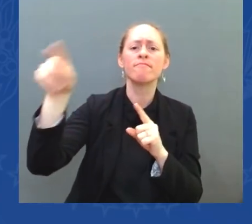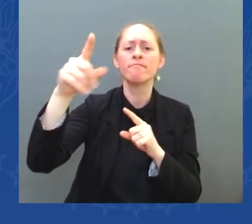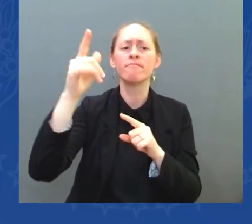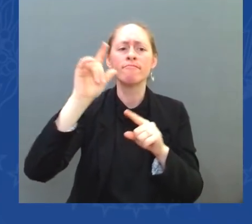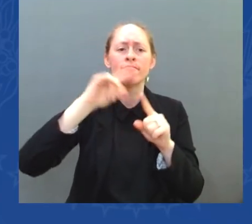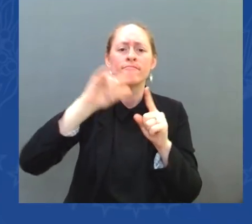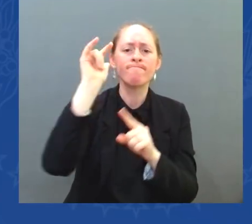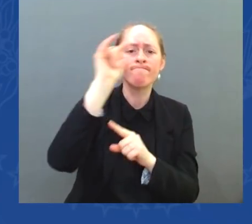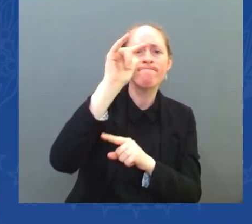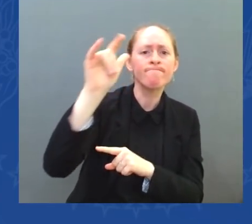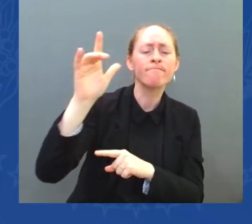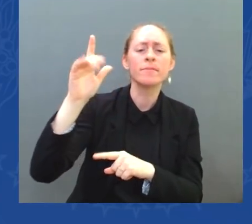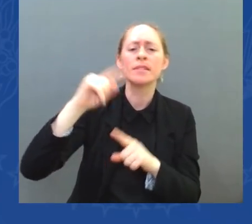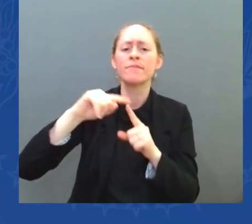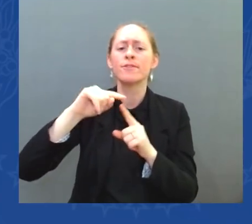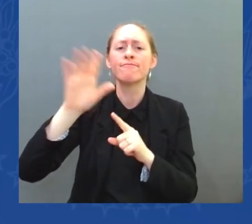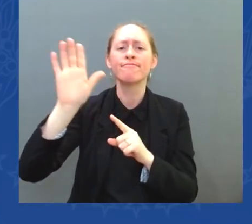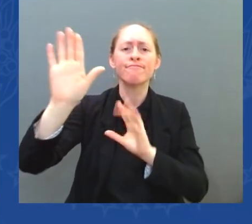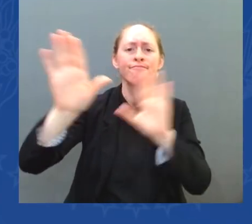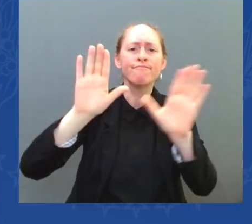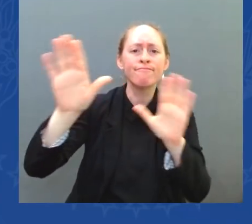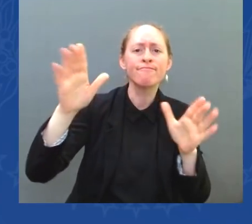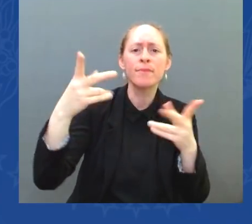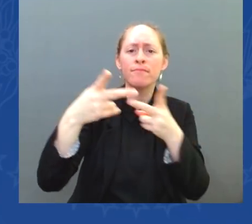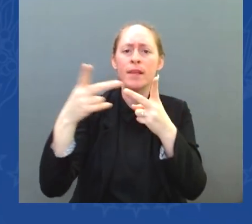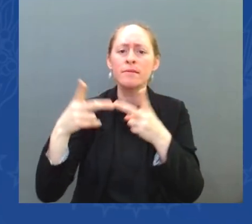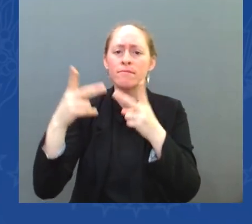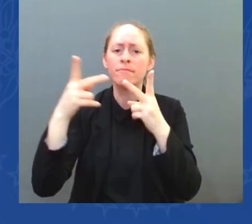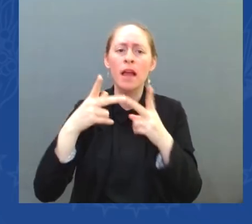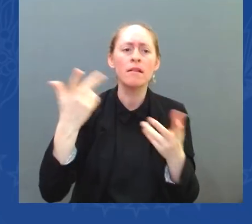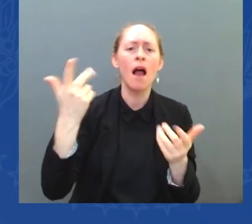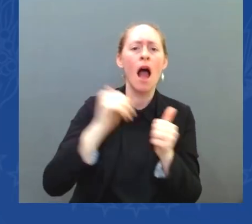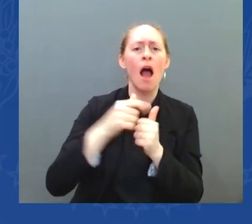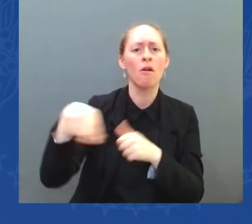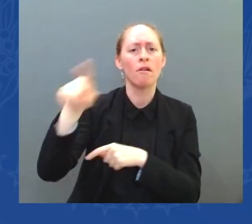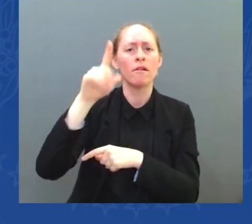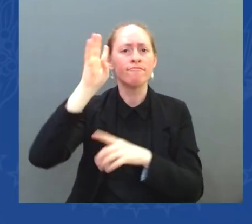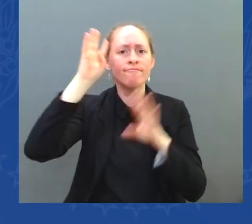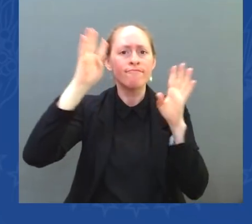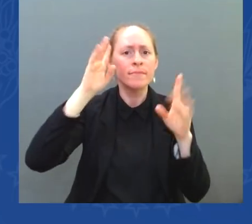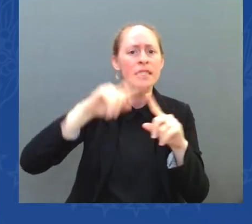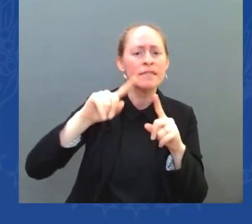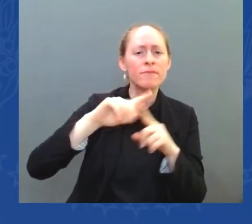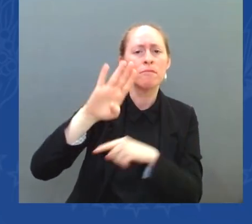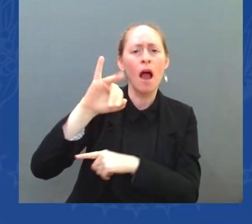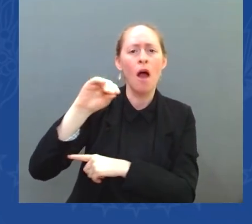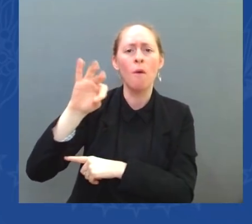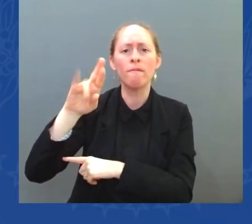for American aviation. That's how we're going to get there. And we can. We're on the cusp of so many significant things